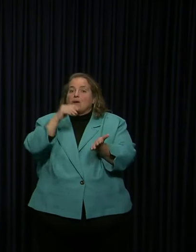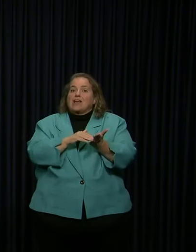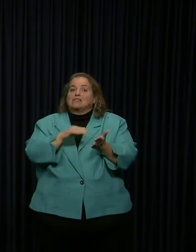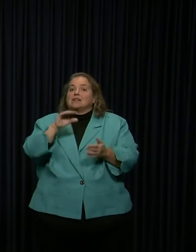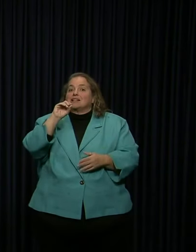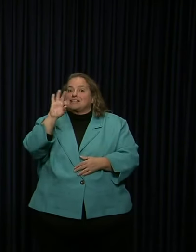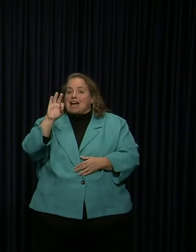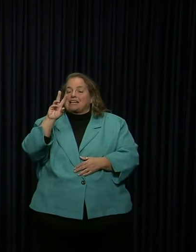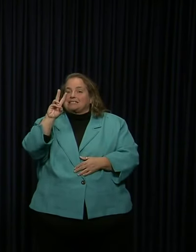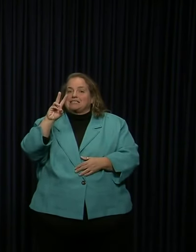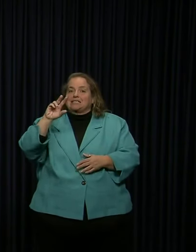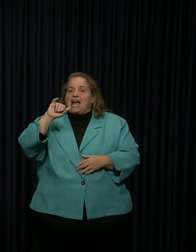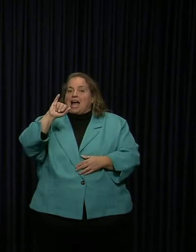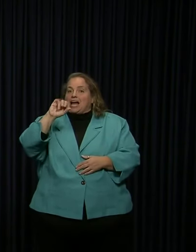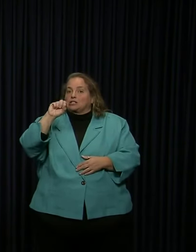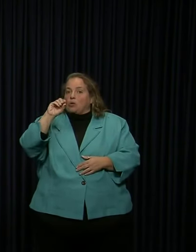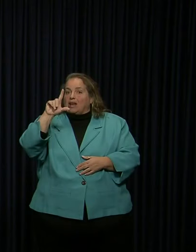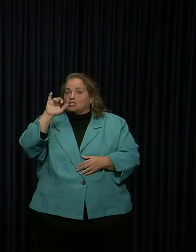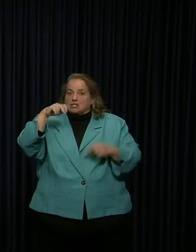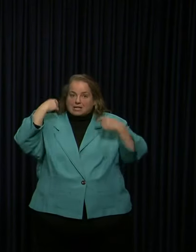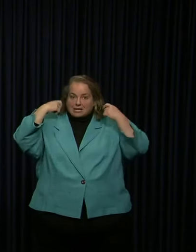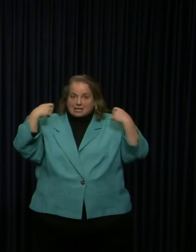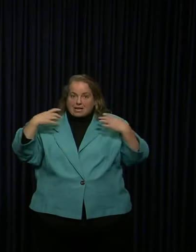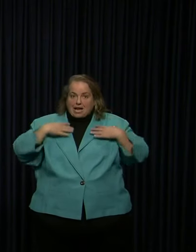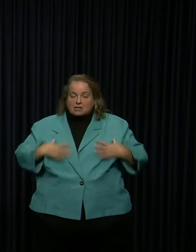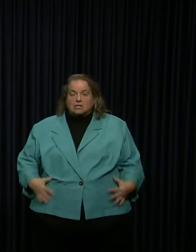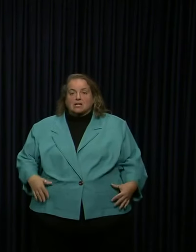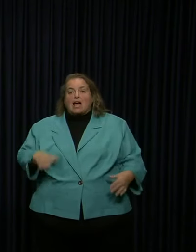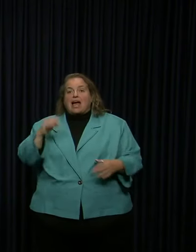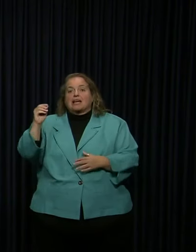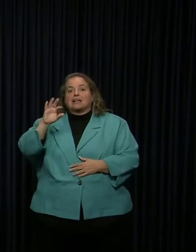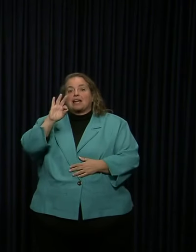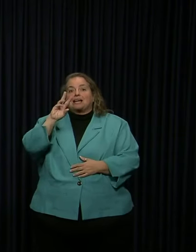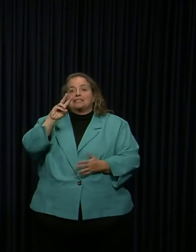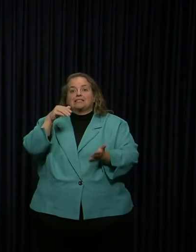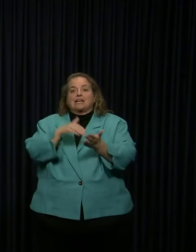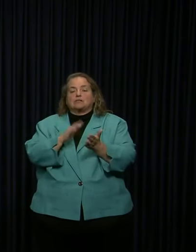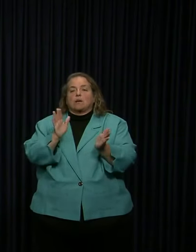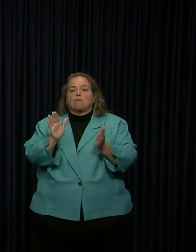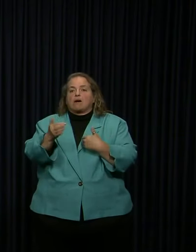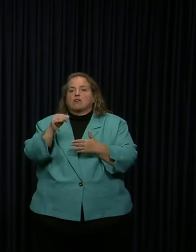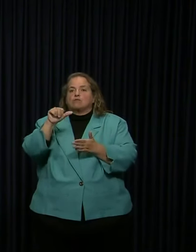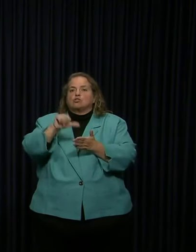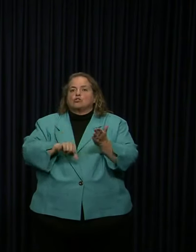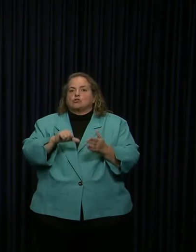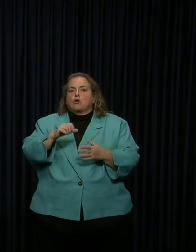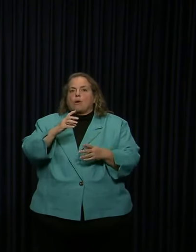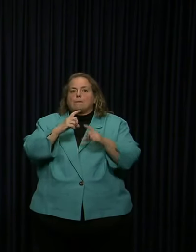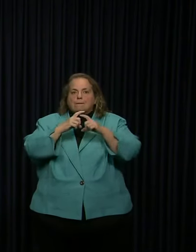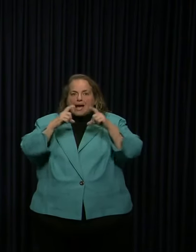ABLE. ALL RIGHT. LET'S TALK ABOUT OUR NUMBERS TODAY.